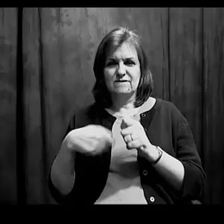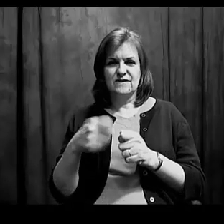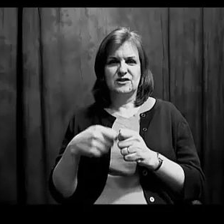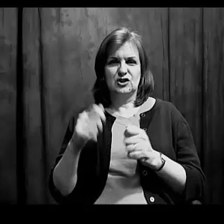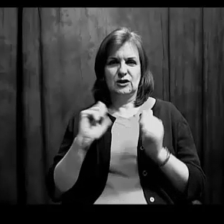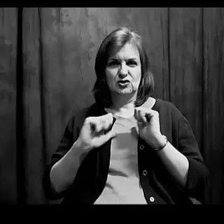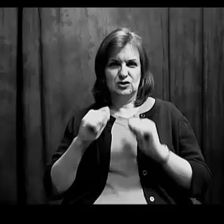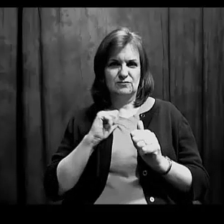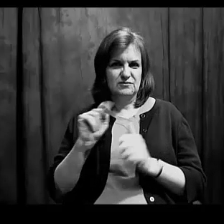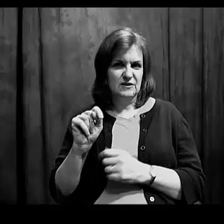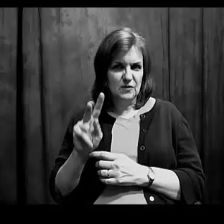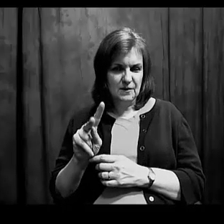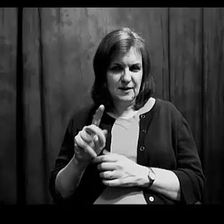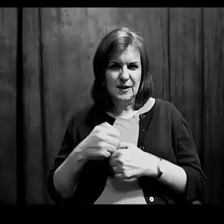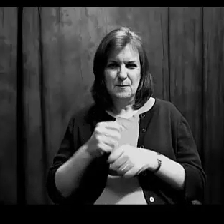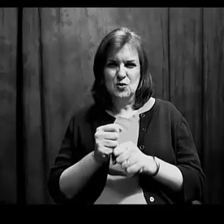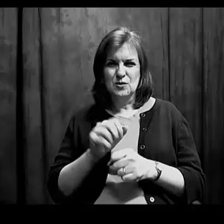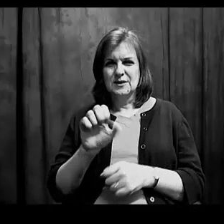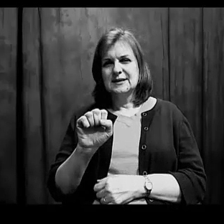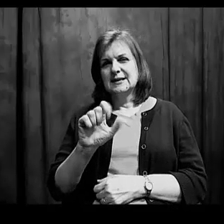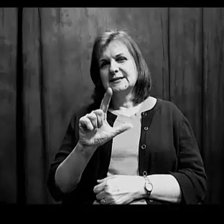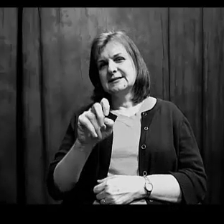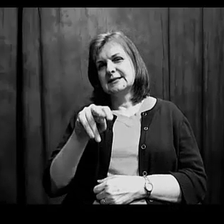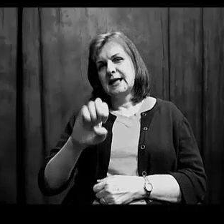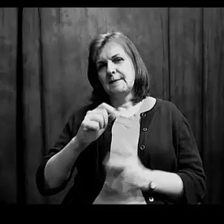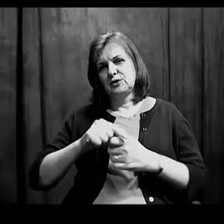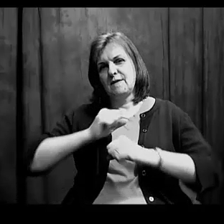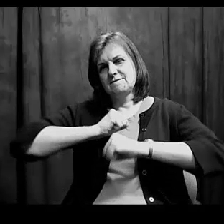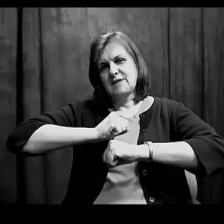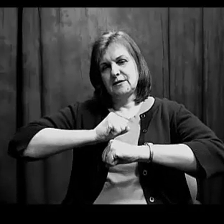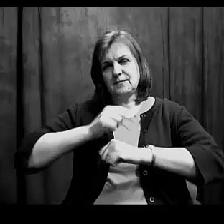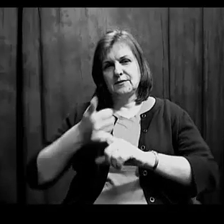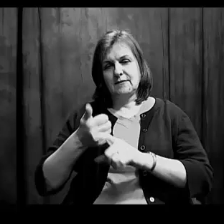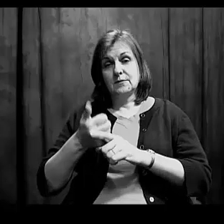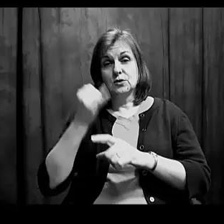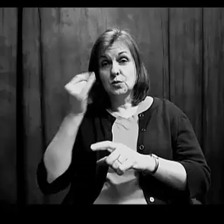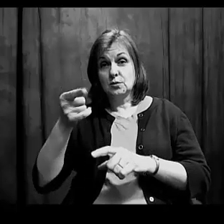they produce this huge amount of slime as a defense mechanism